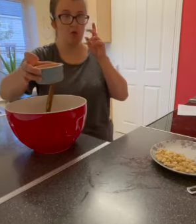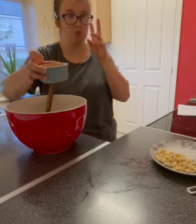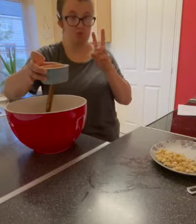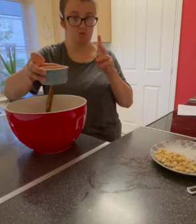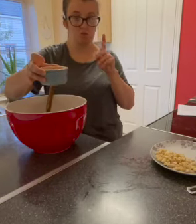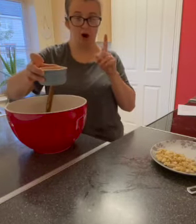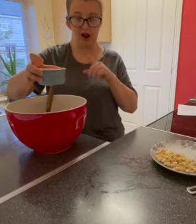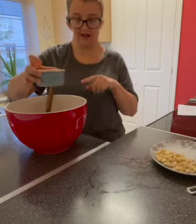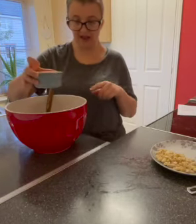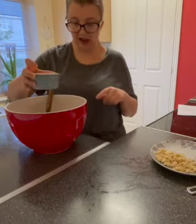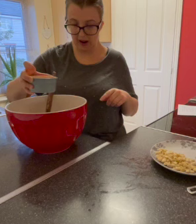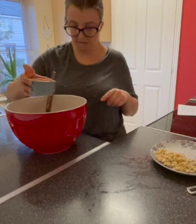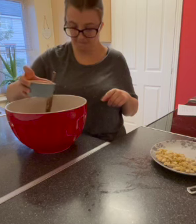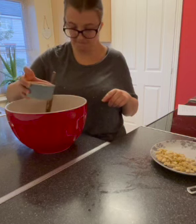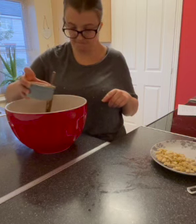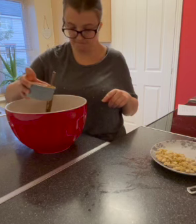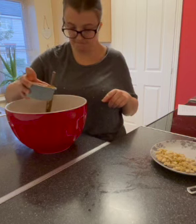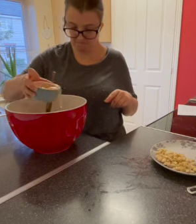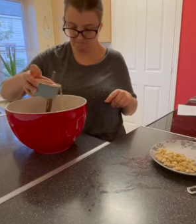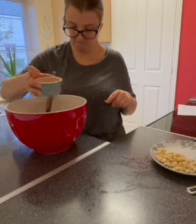One a time.